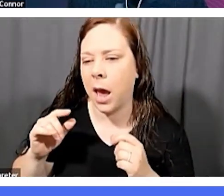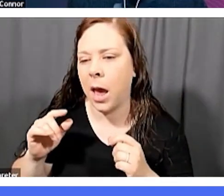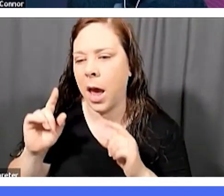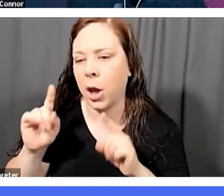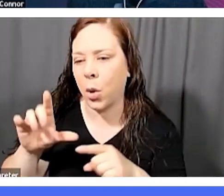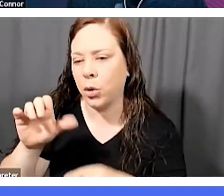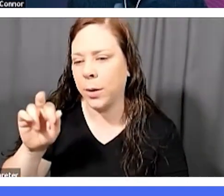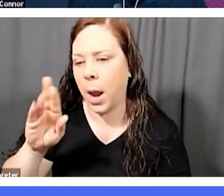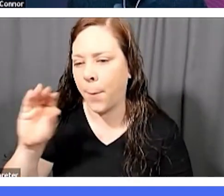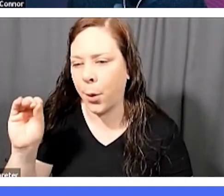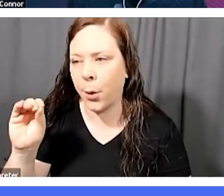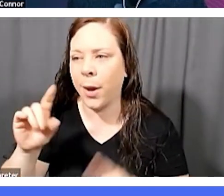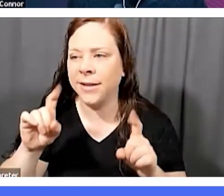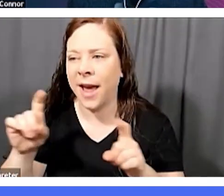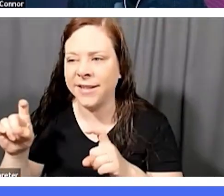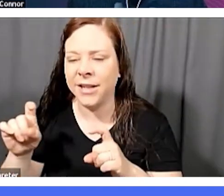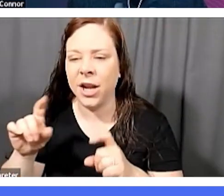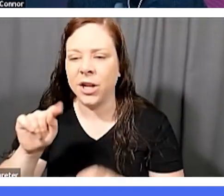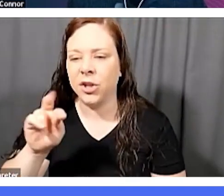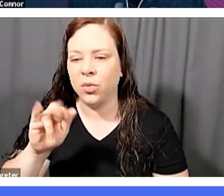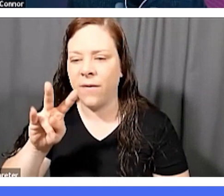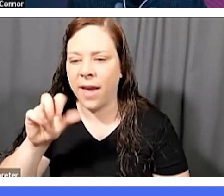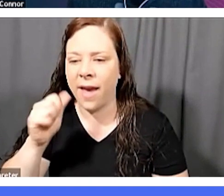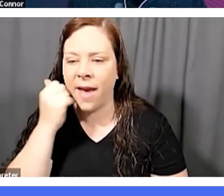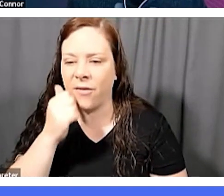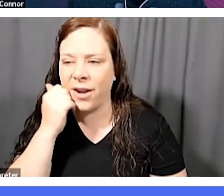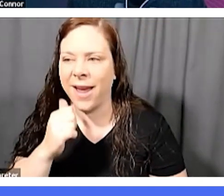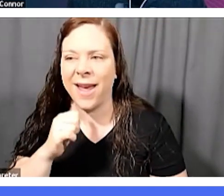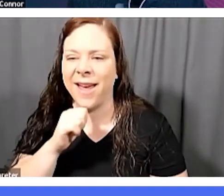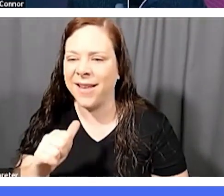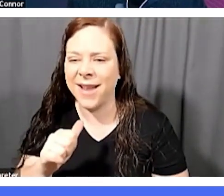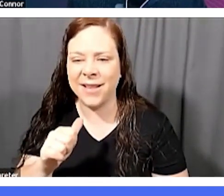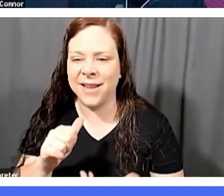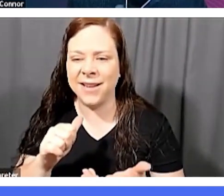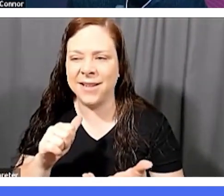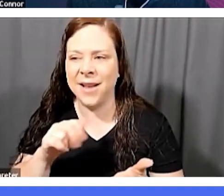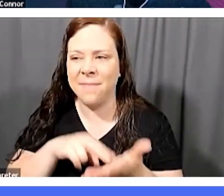I don't remember most of it. Doesn't really have much meaning to me though, by the way, honey, never spoils, don't you know?